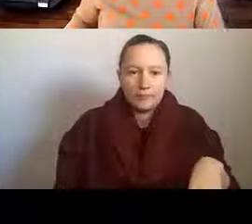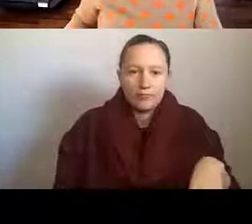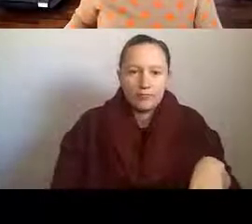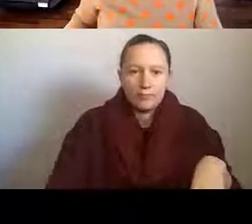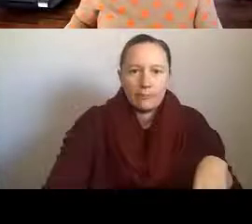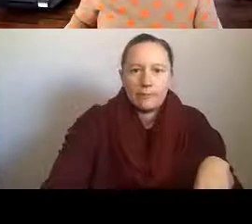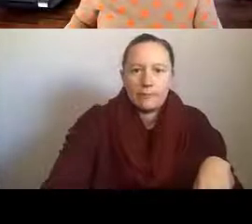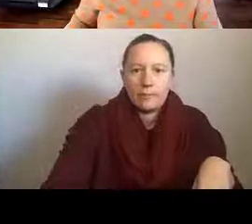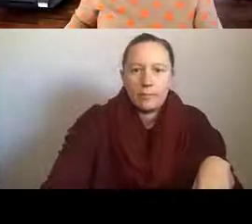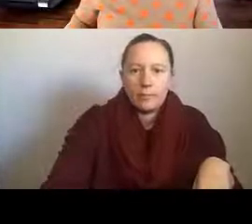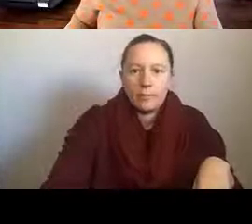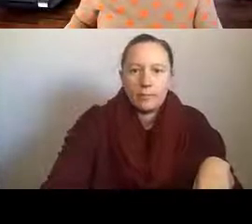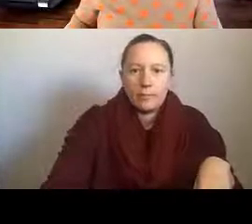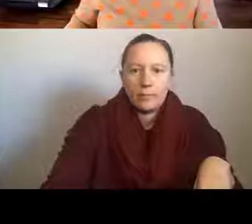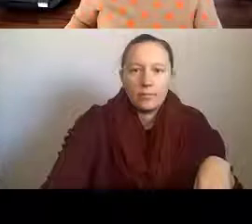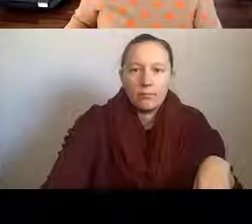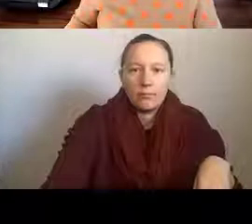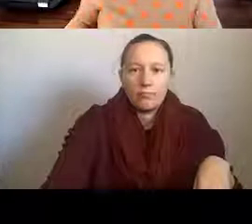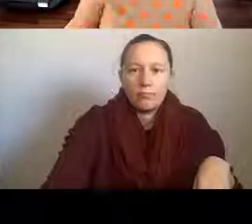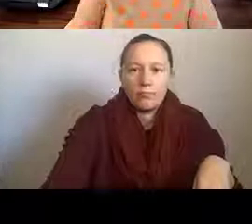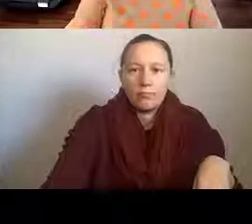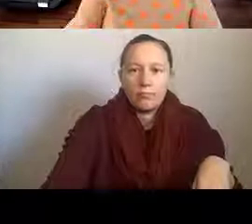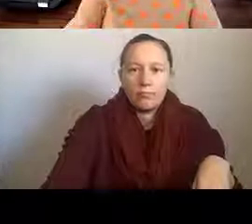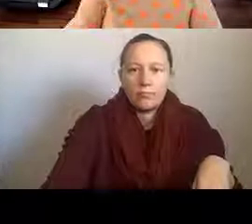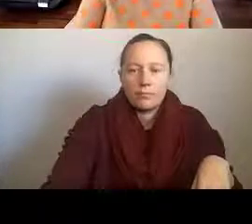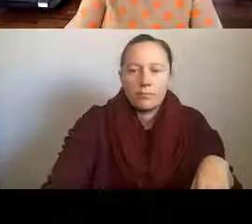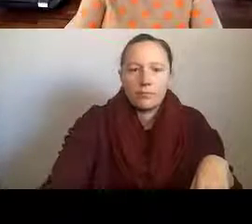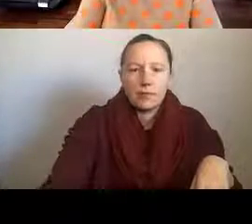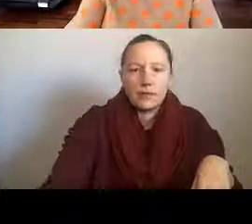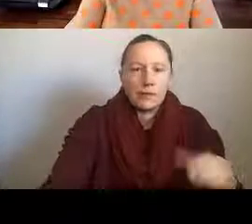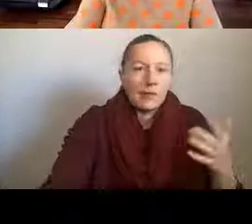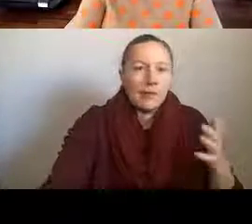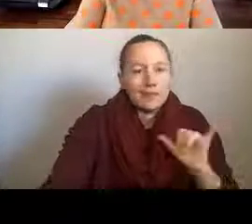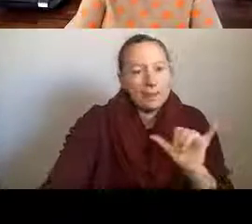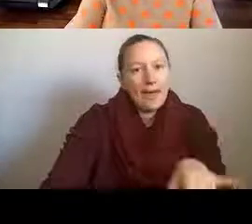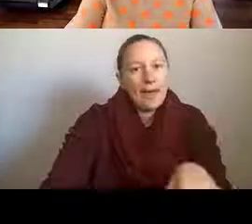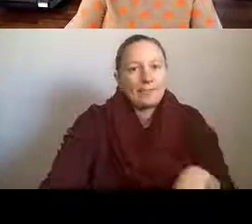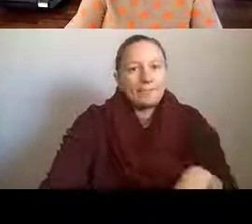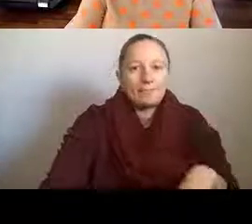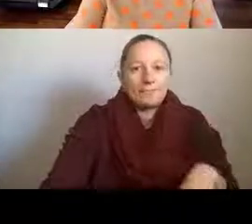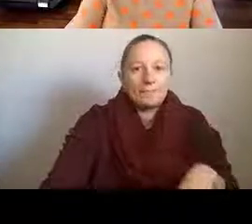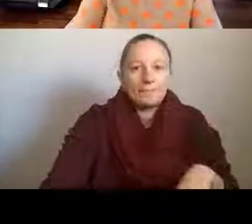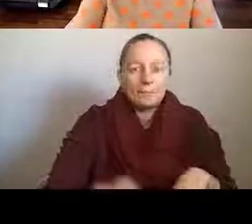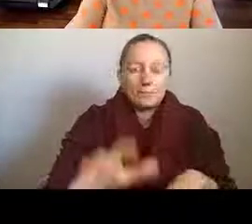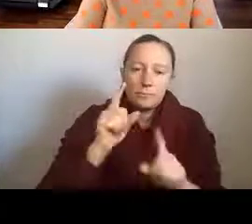That is, after all, a major goal of this program. Now, there are a lot of ways